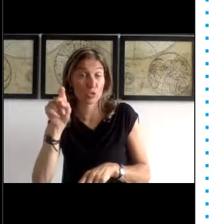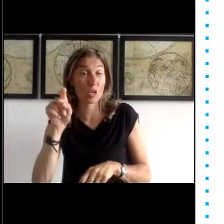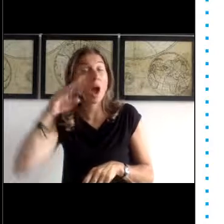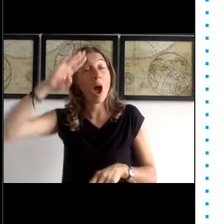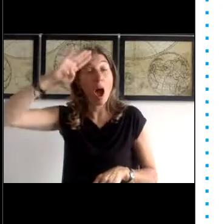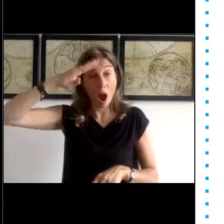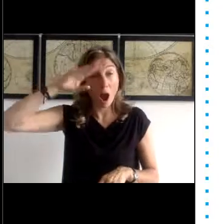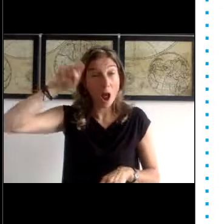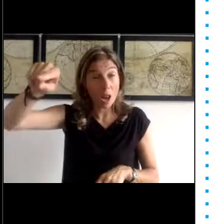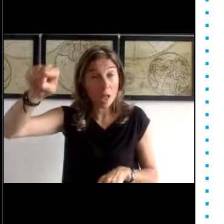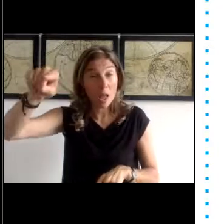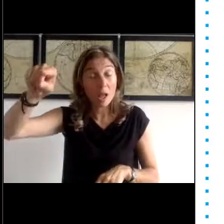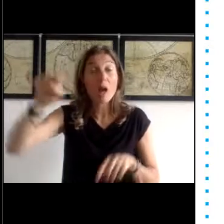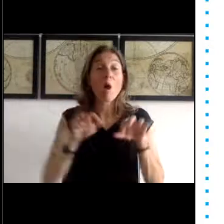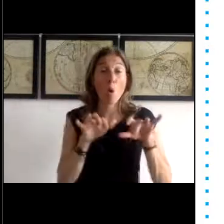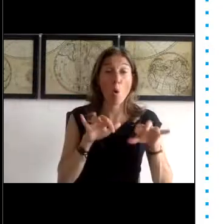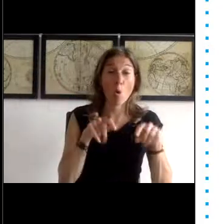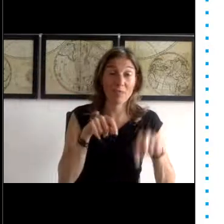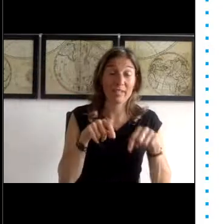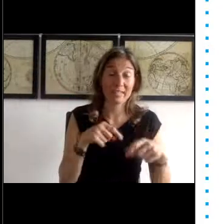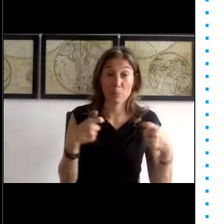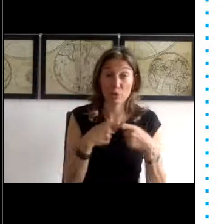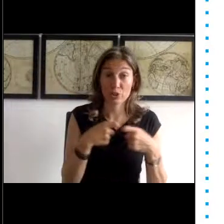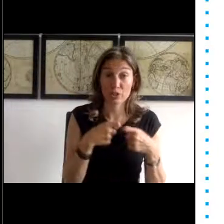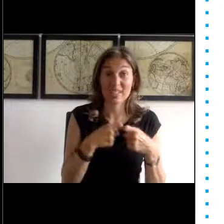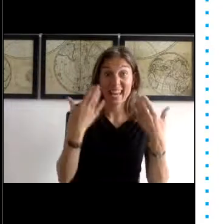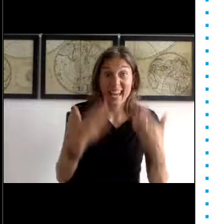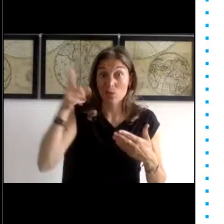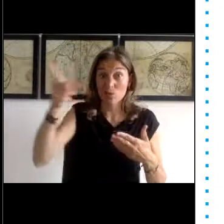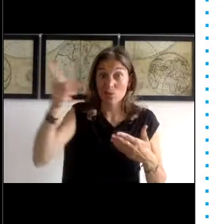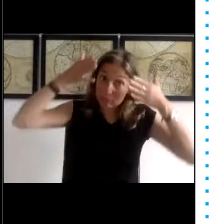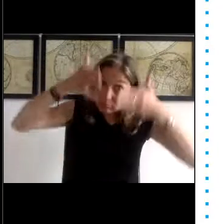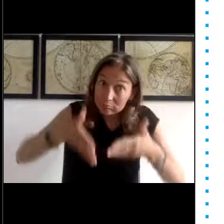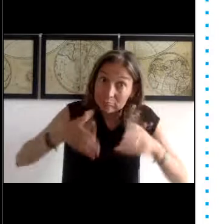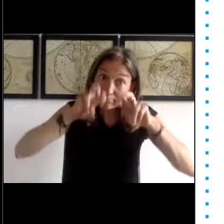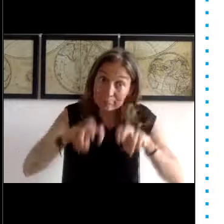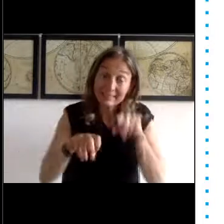And also the city of Bergen where I'll definitely come back.